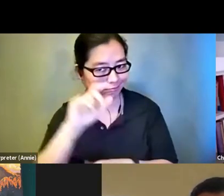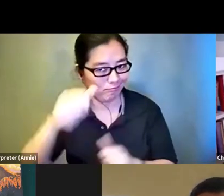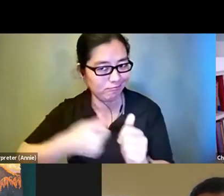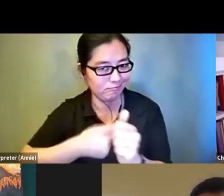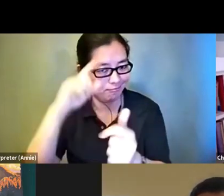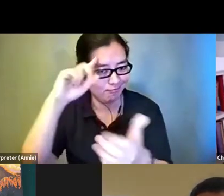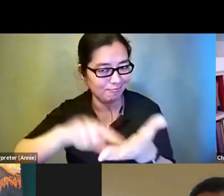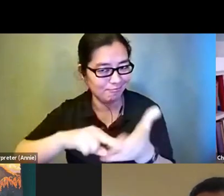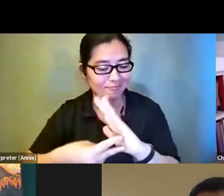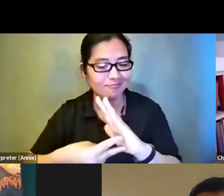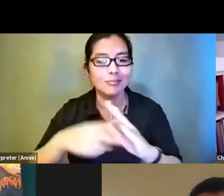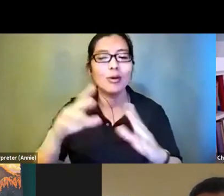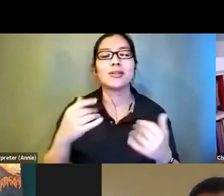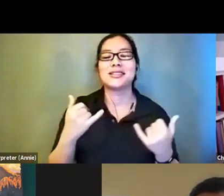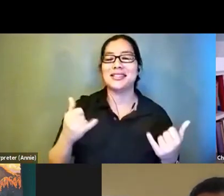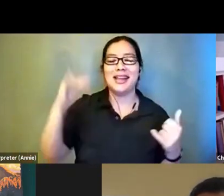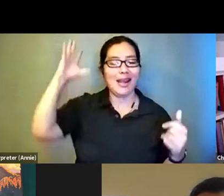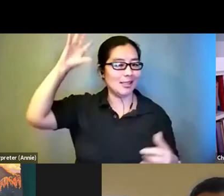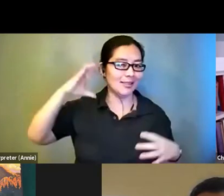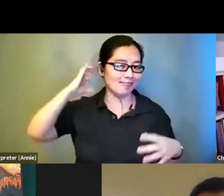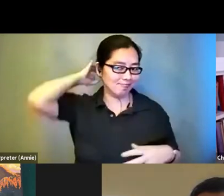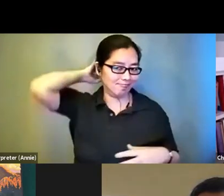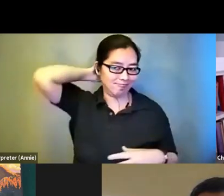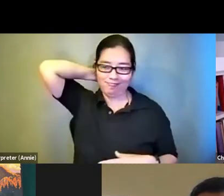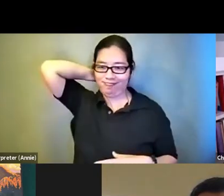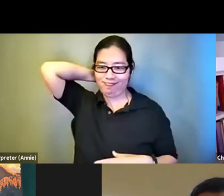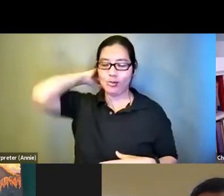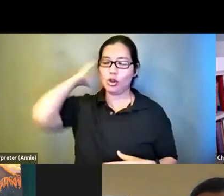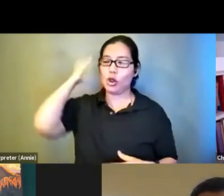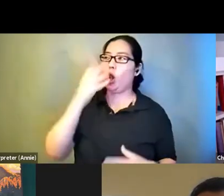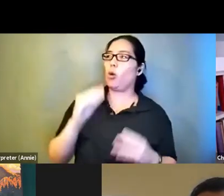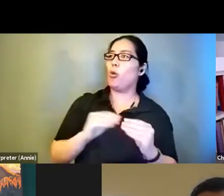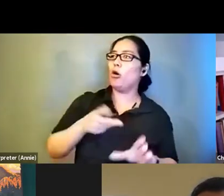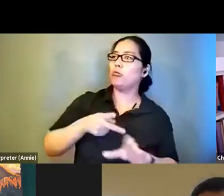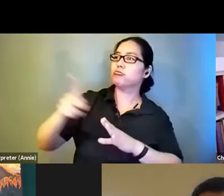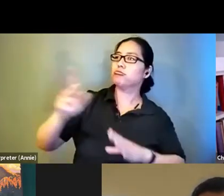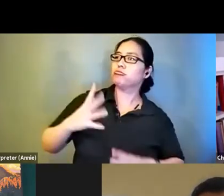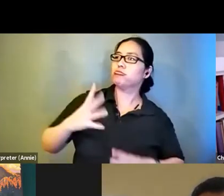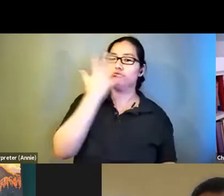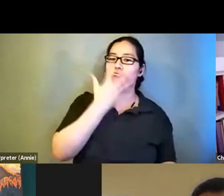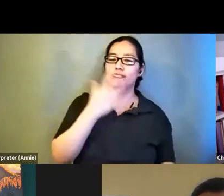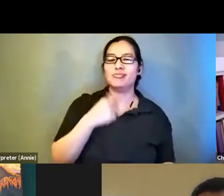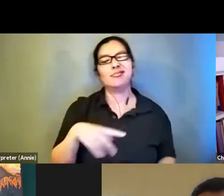up in a ponytail today to look presentable. It 's also very humid so my hair is a little bit